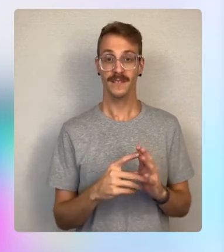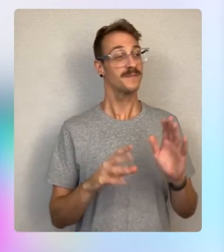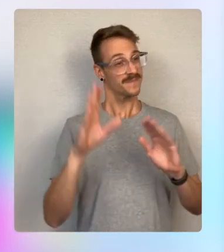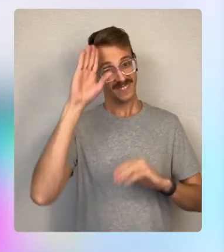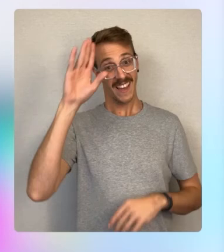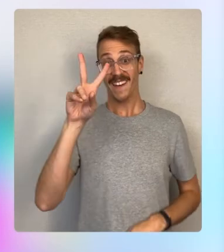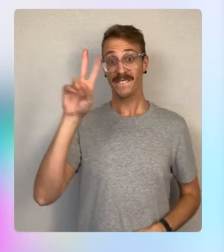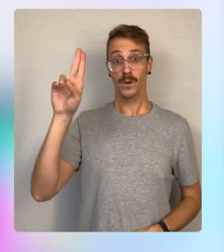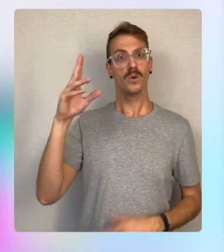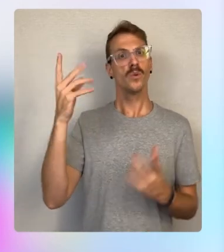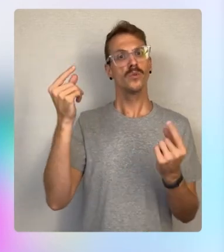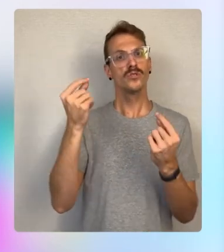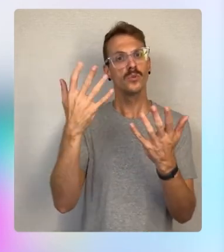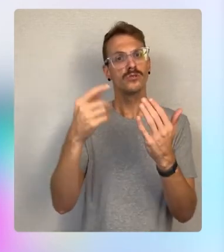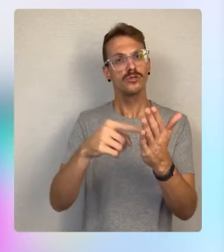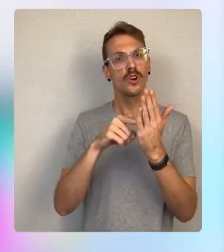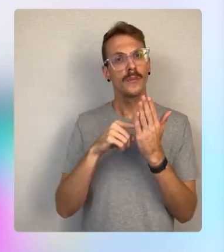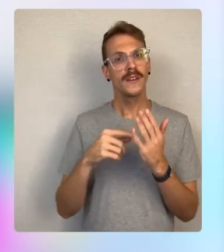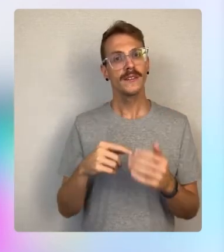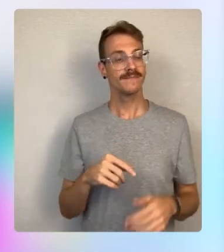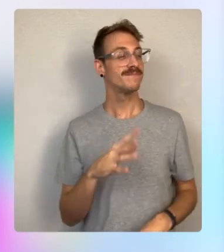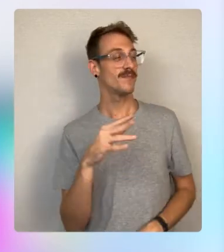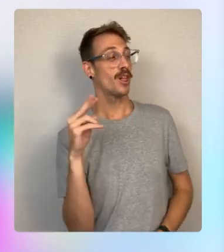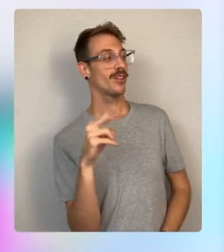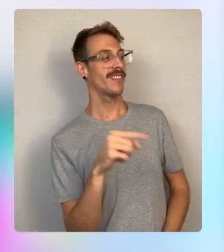Hey, Vu. What did you want to show me? Check this out.